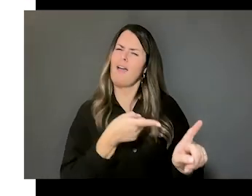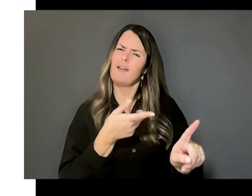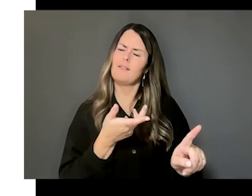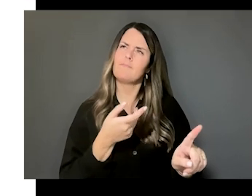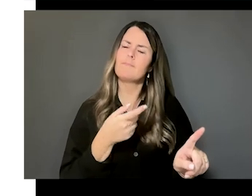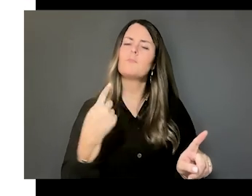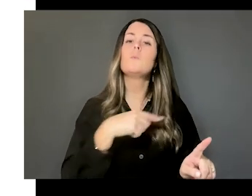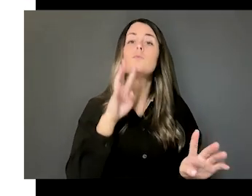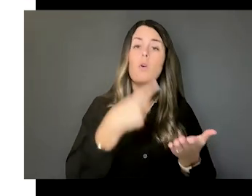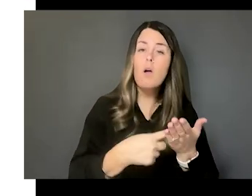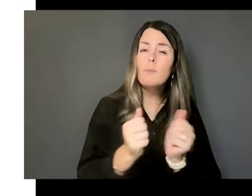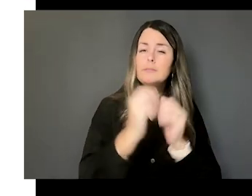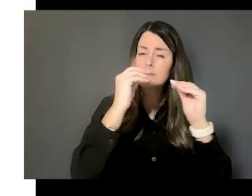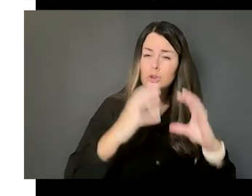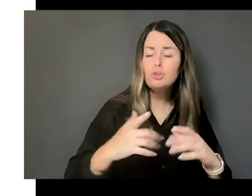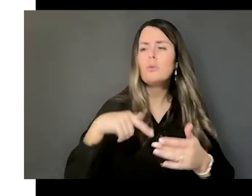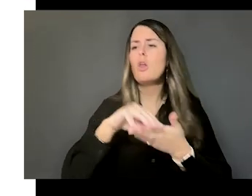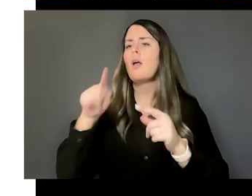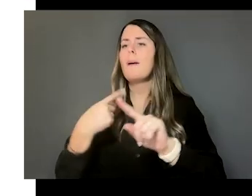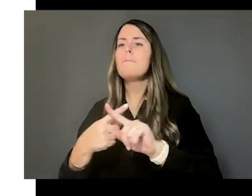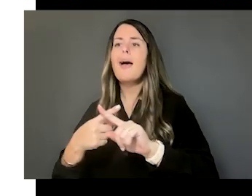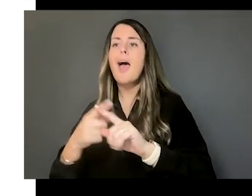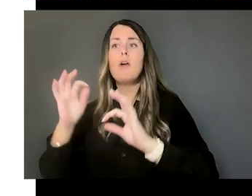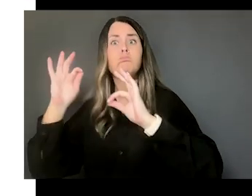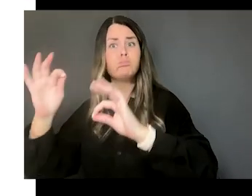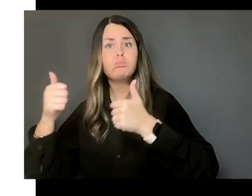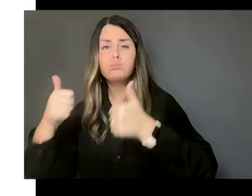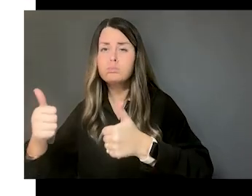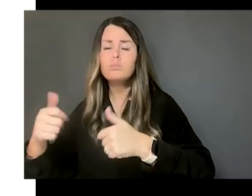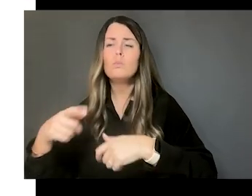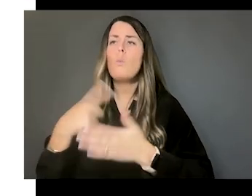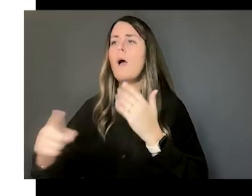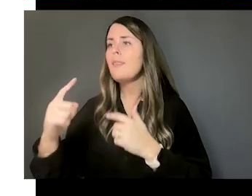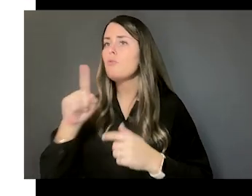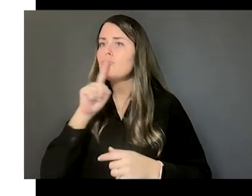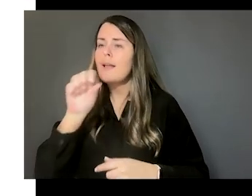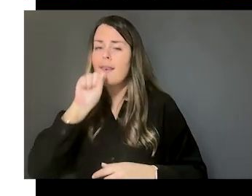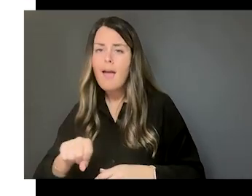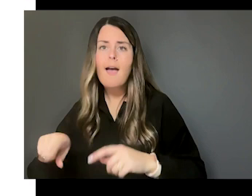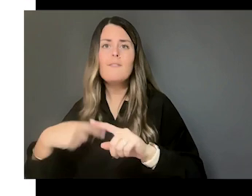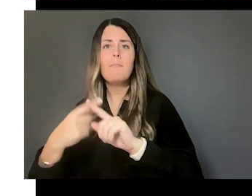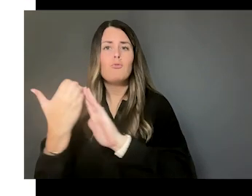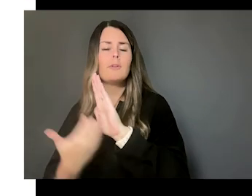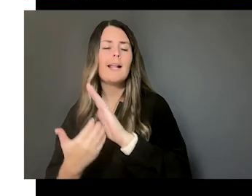We spoke to teachers, we learned about their wins, the things they like about the curriculum. We also learned about some of the things that are sticky for them.